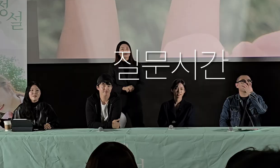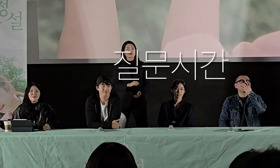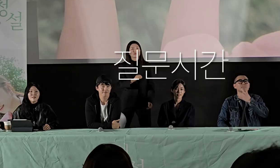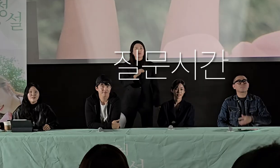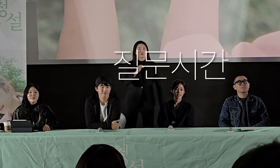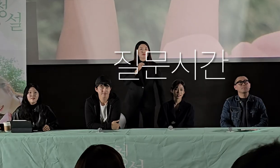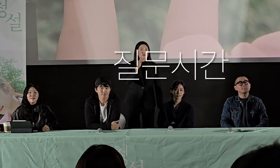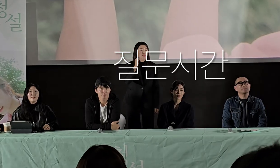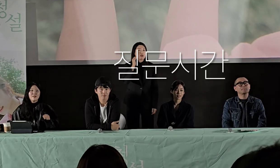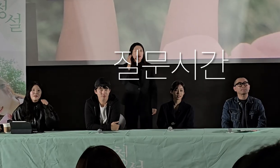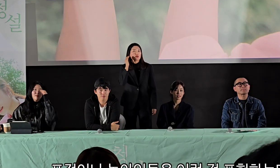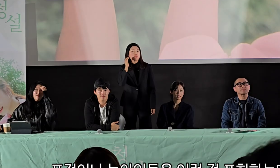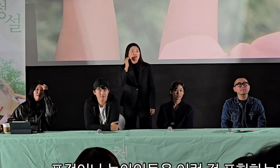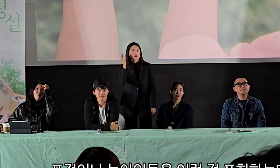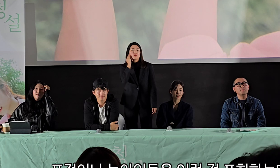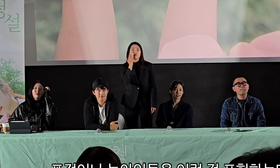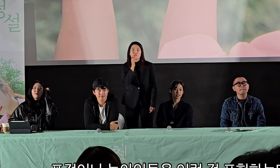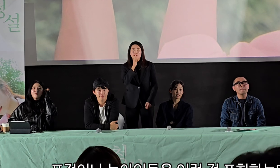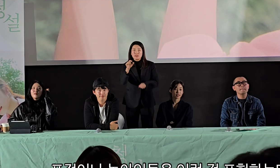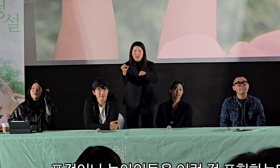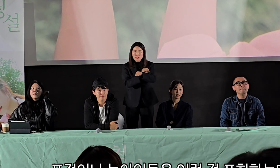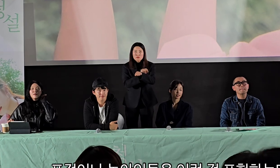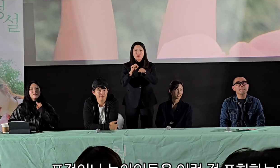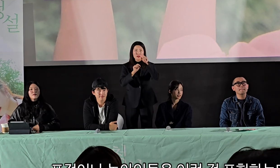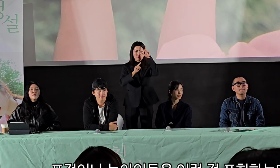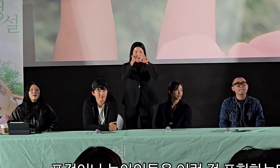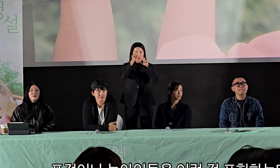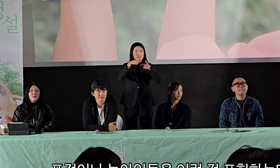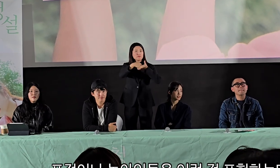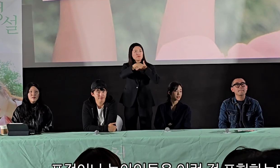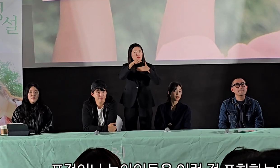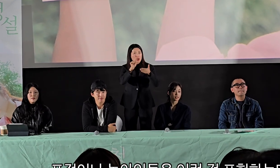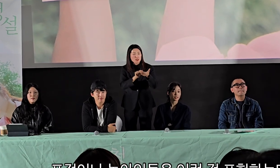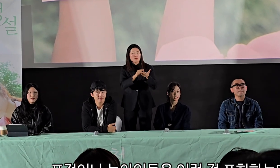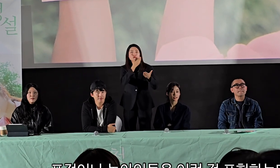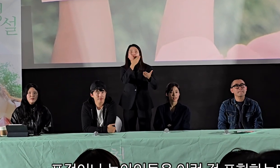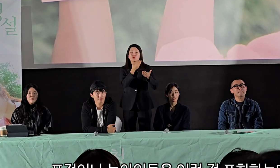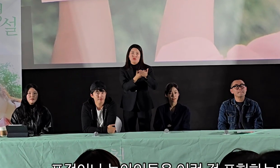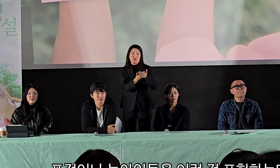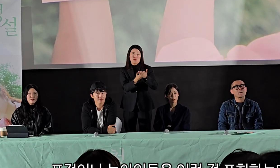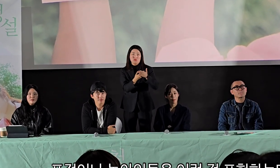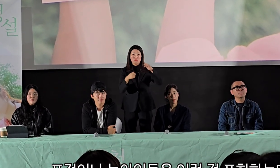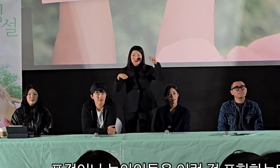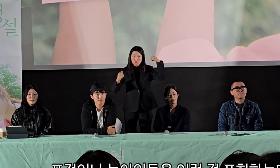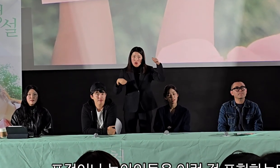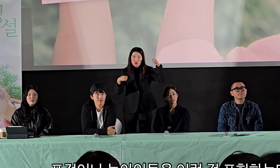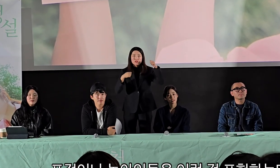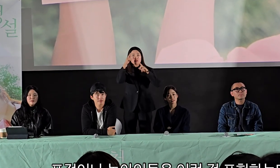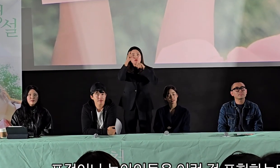Question time. Expressions and deaf people express things like this,